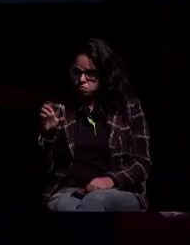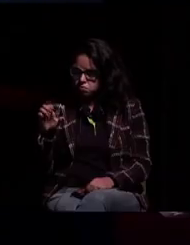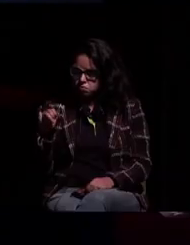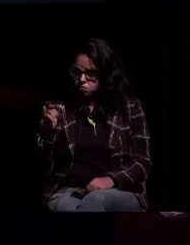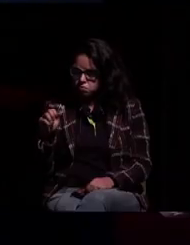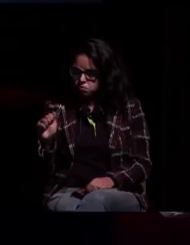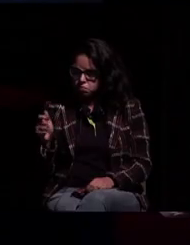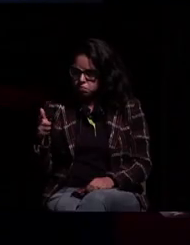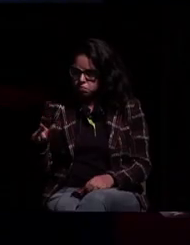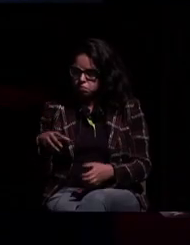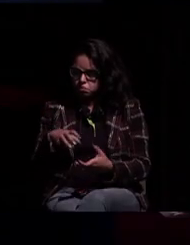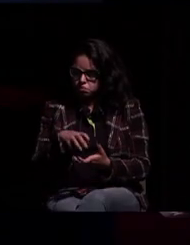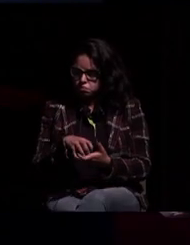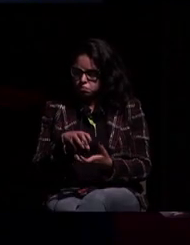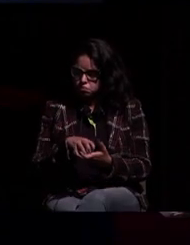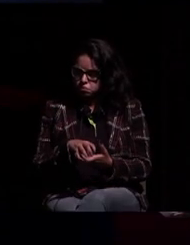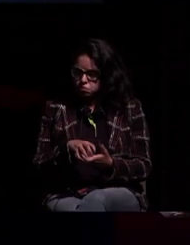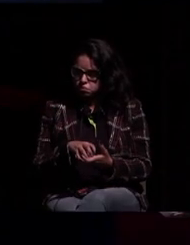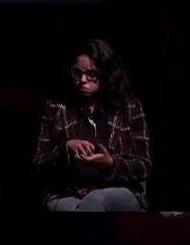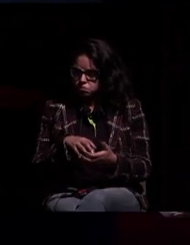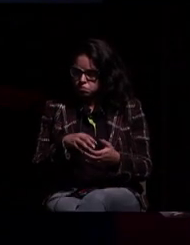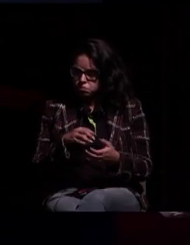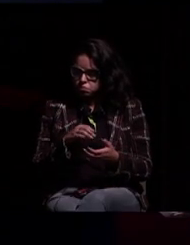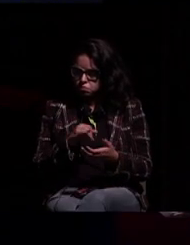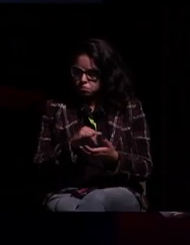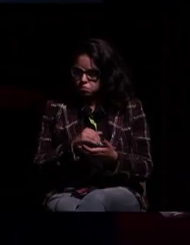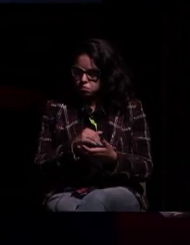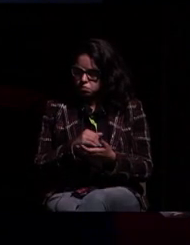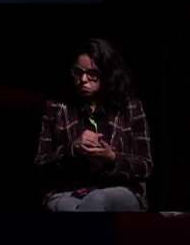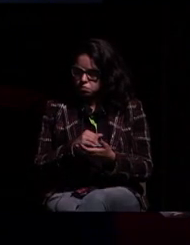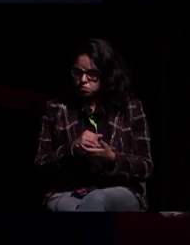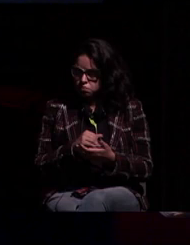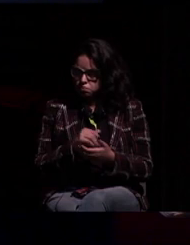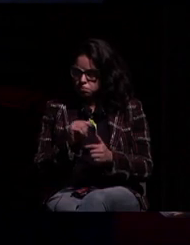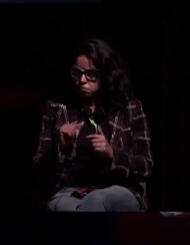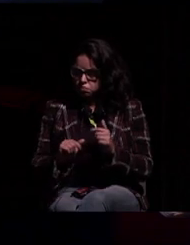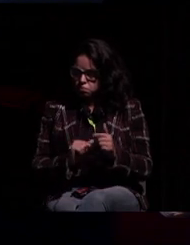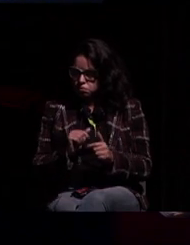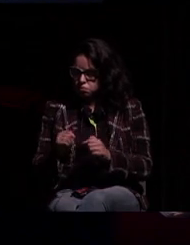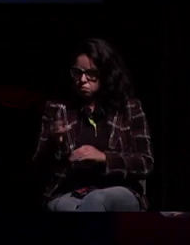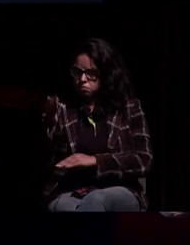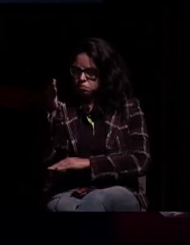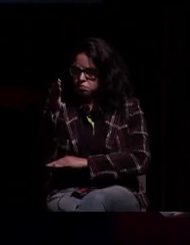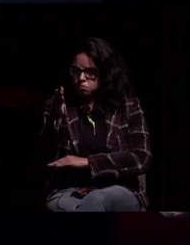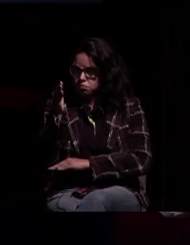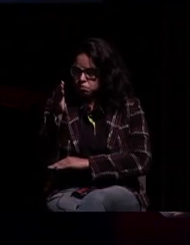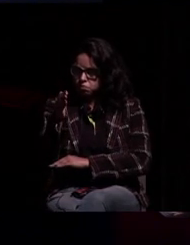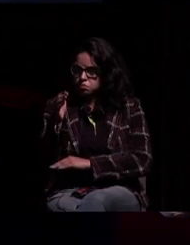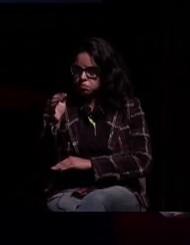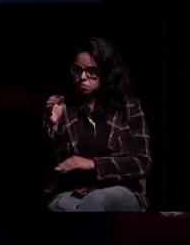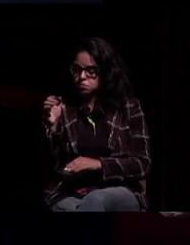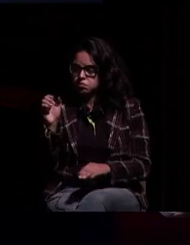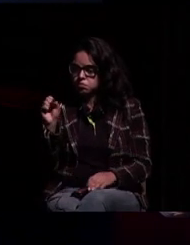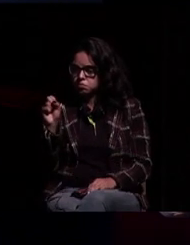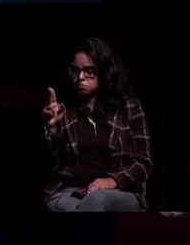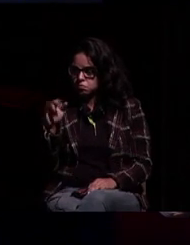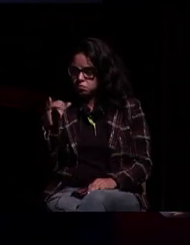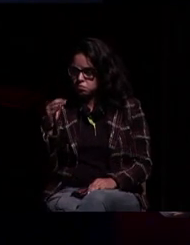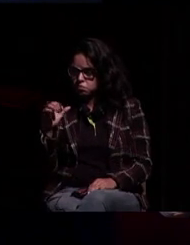Their mobility and periodical migration to work in hotels in Switzerland and Spain,